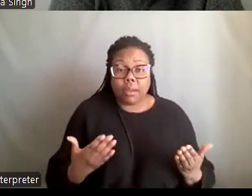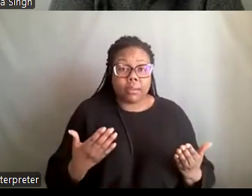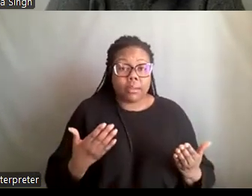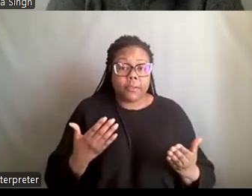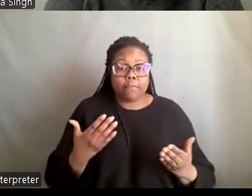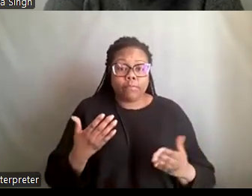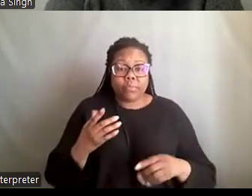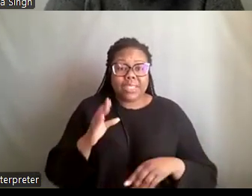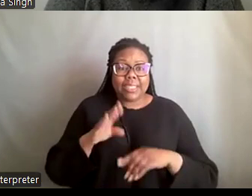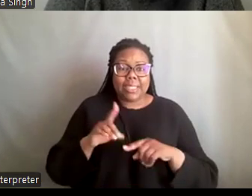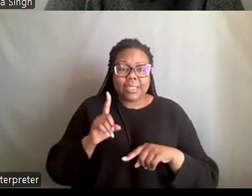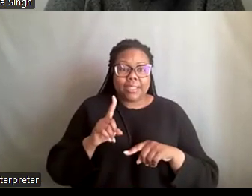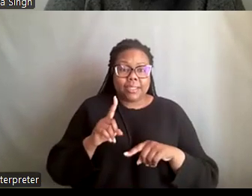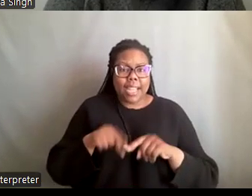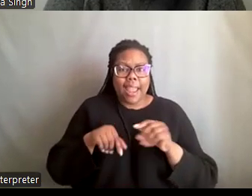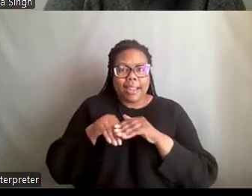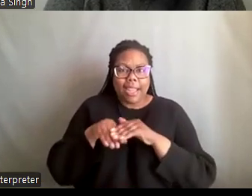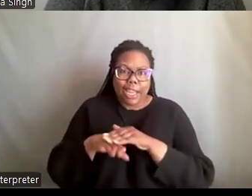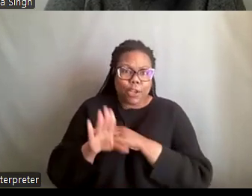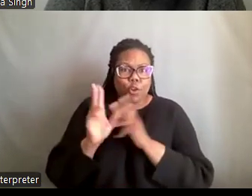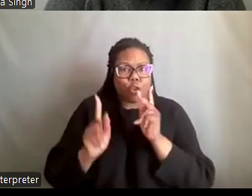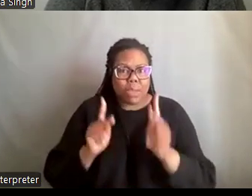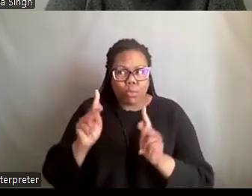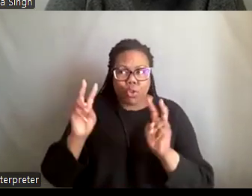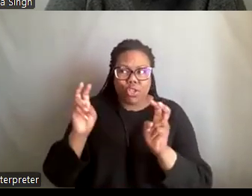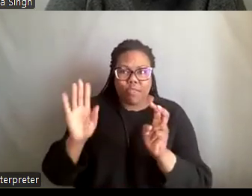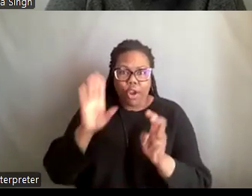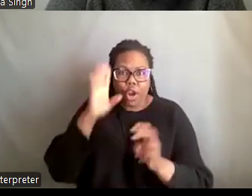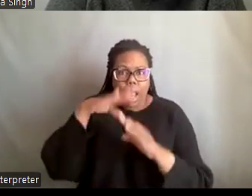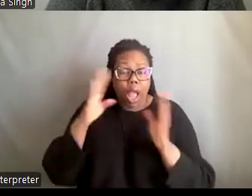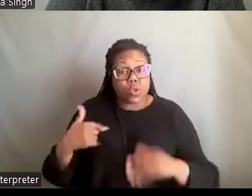fact that we may not be able to enter the people's house,